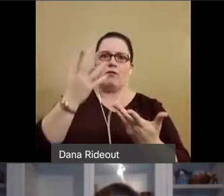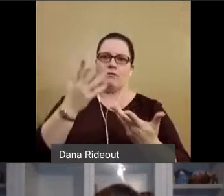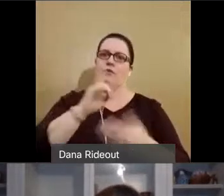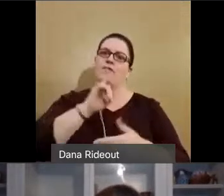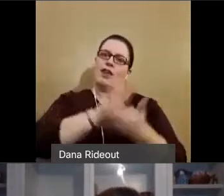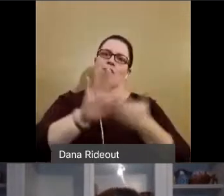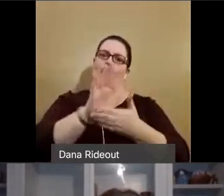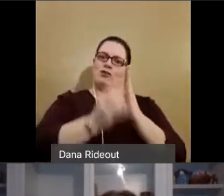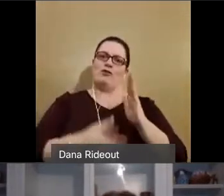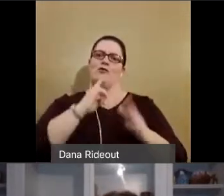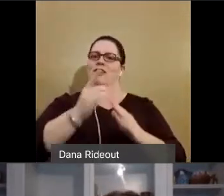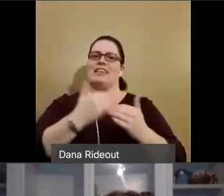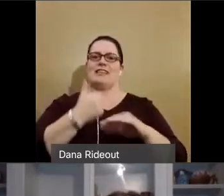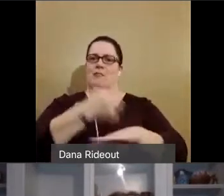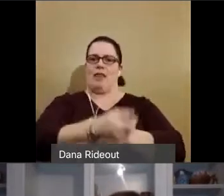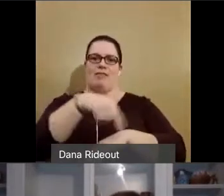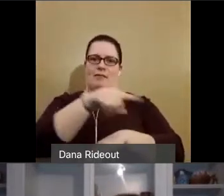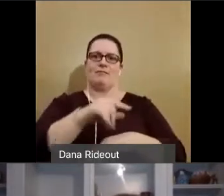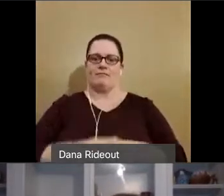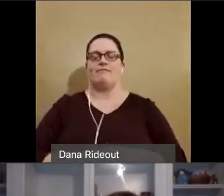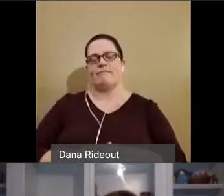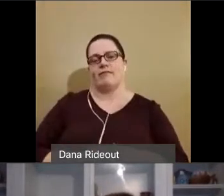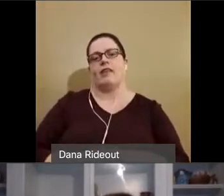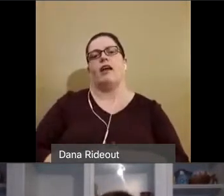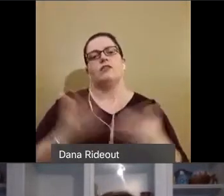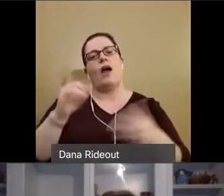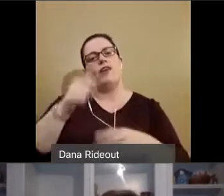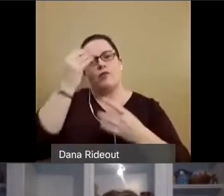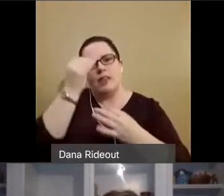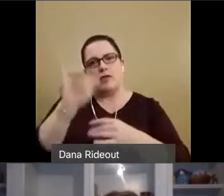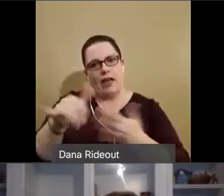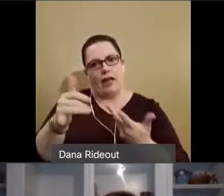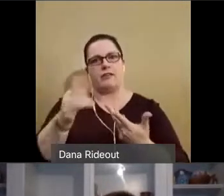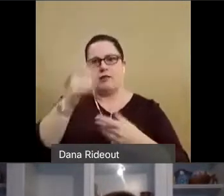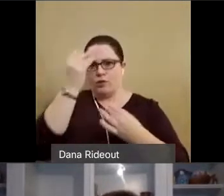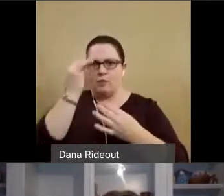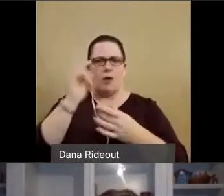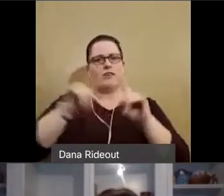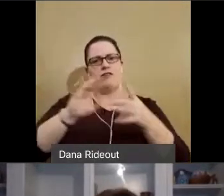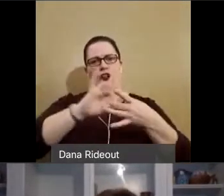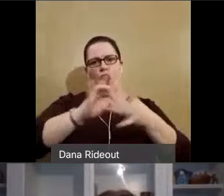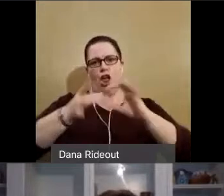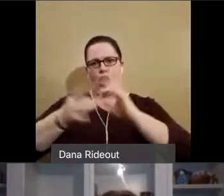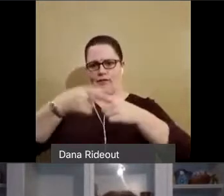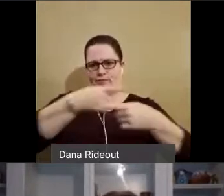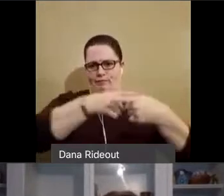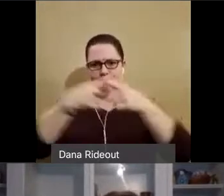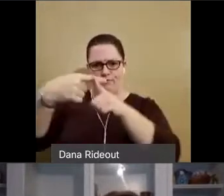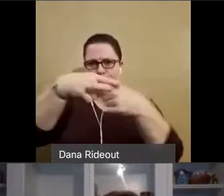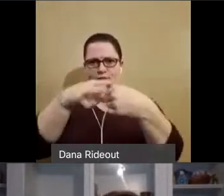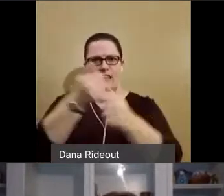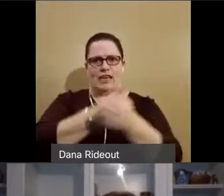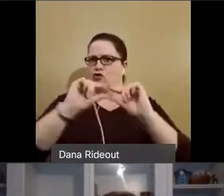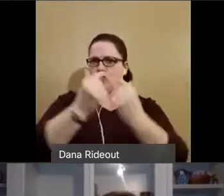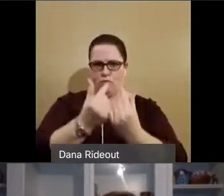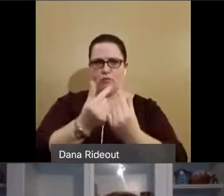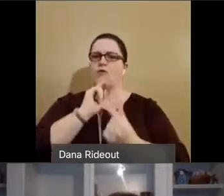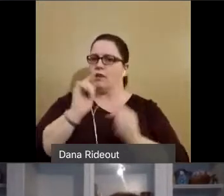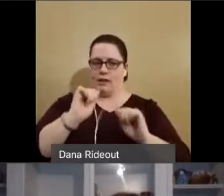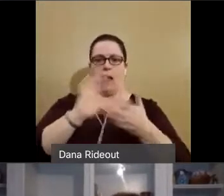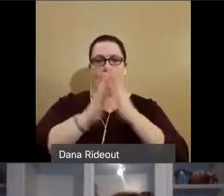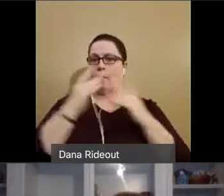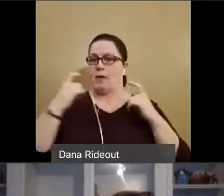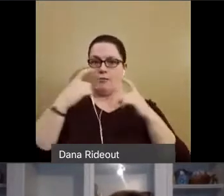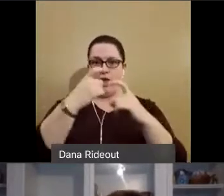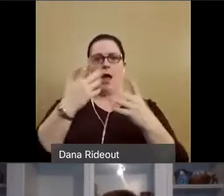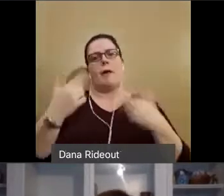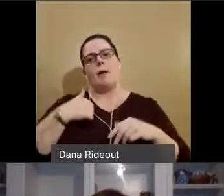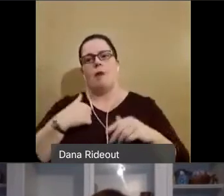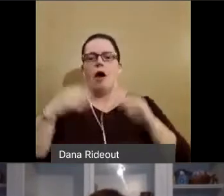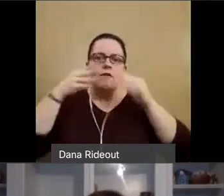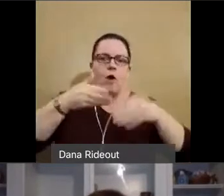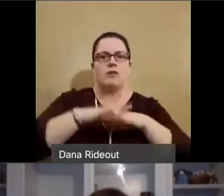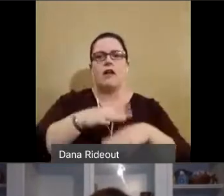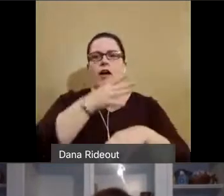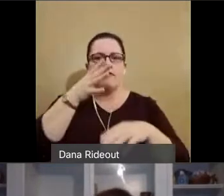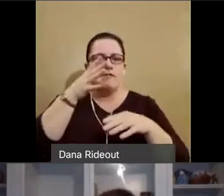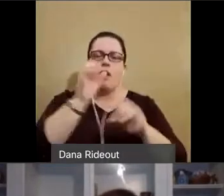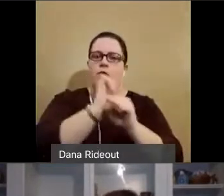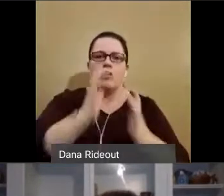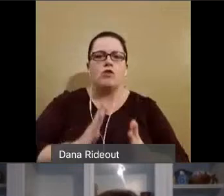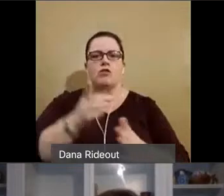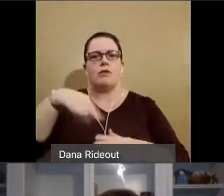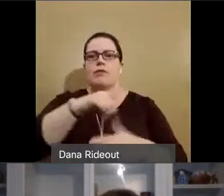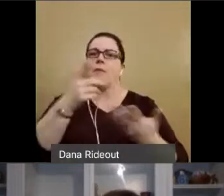Purpose people to blame here. Um, so we have to think about that we have to think about all of those intersections. Um, and it does get really complicated. So I might be looking at, uh, agricultural workers who are electronics but we're also Trump supporters.